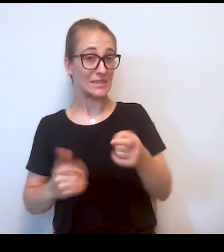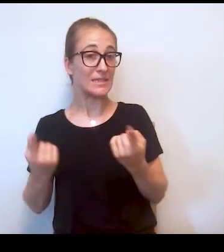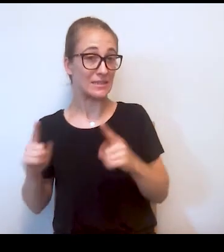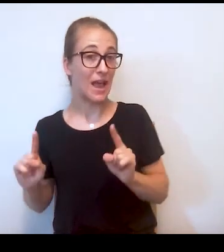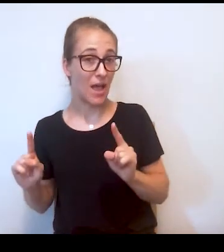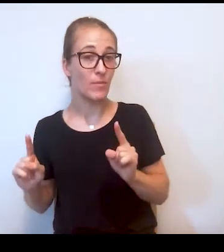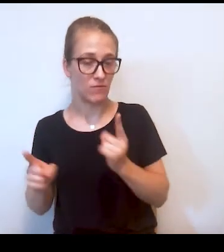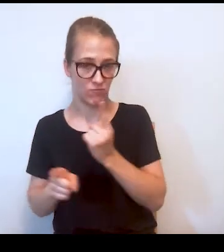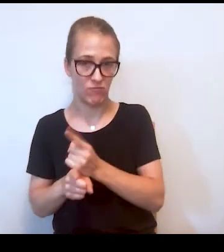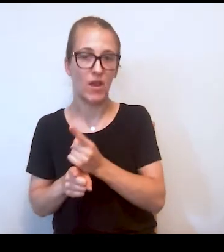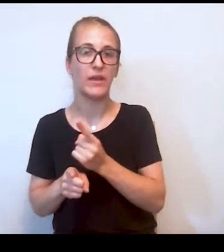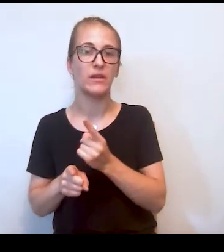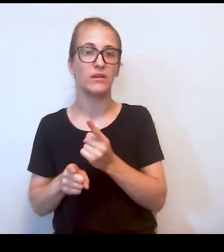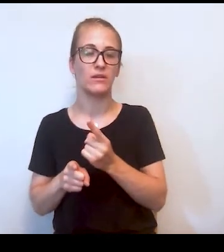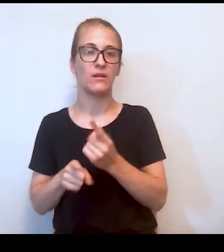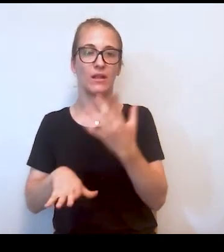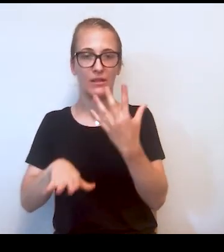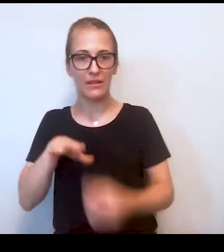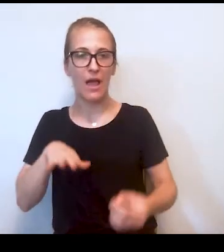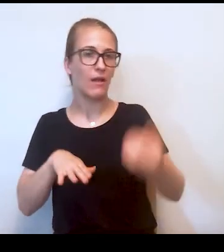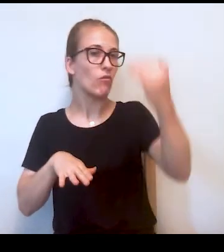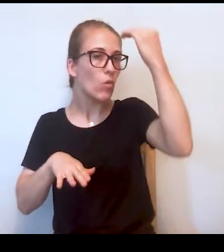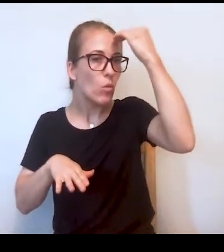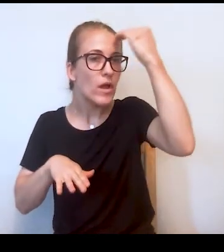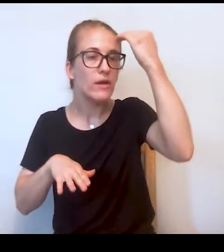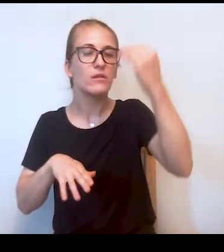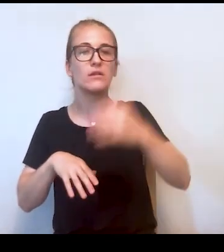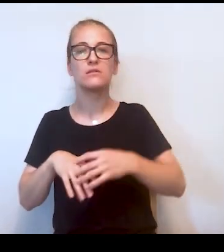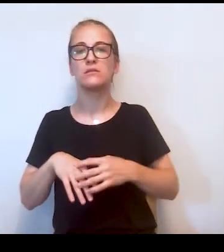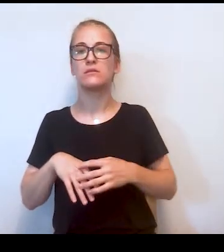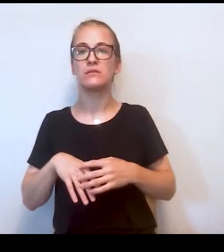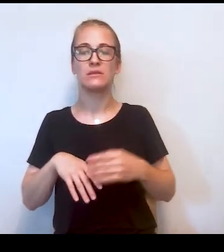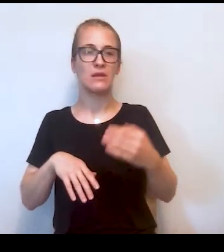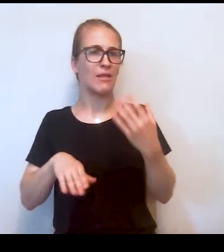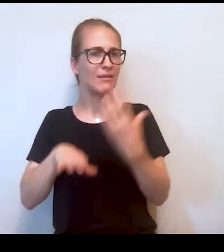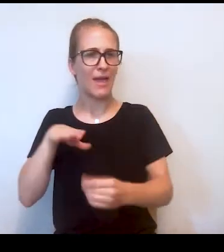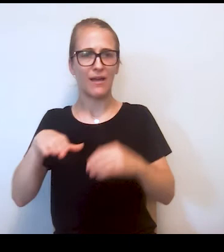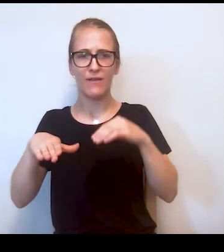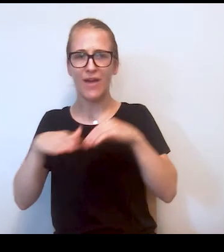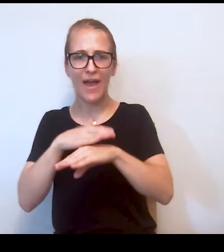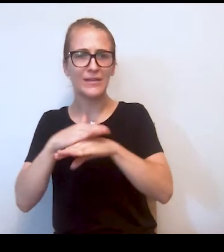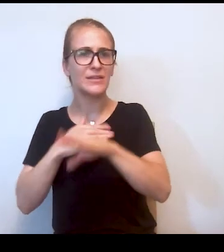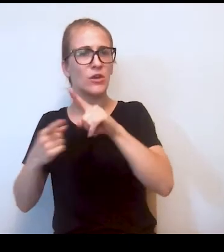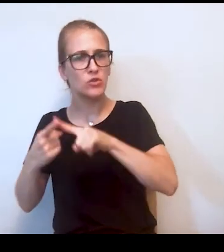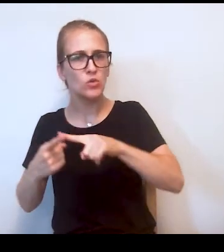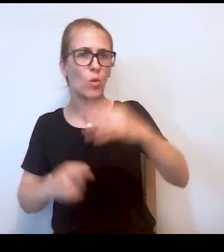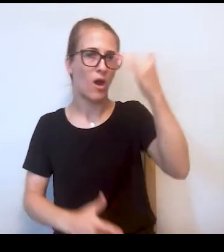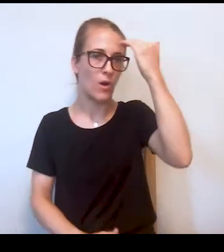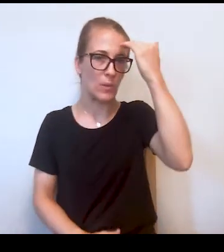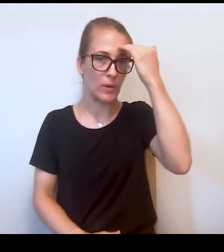or even the idea that these questions could or would be asked